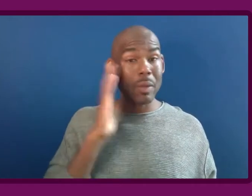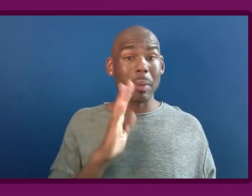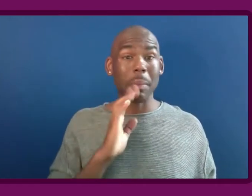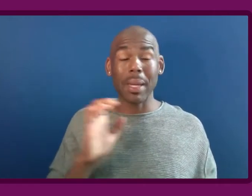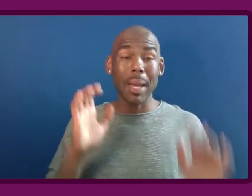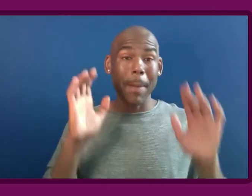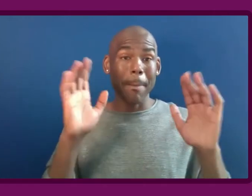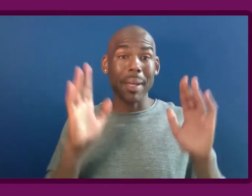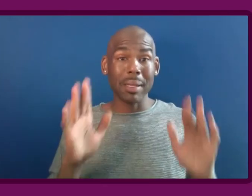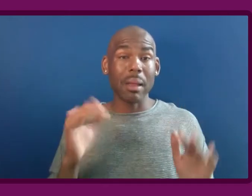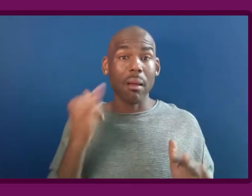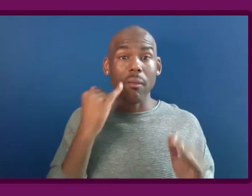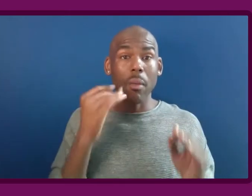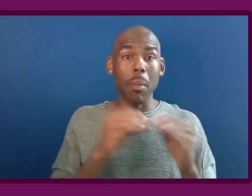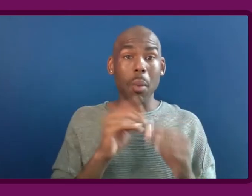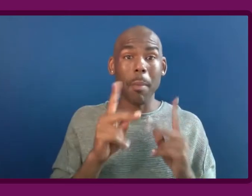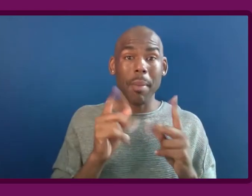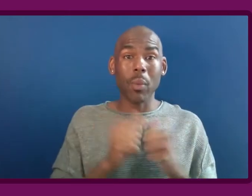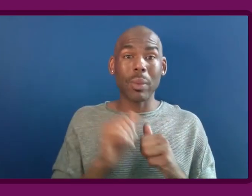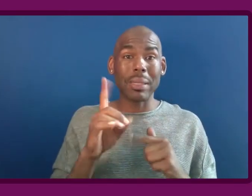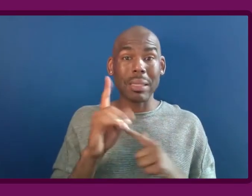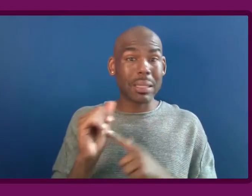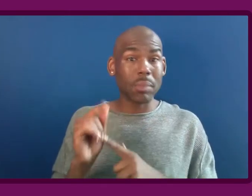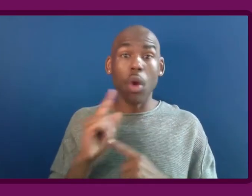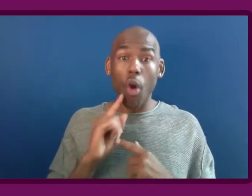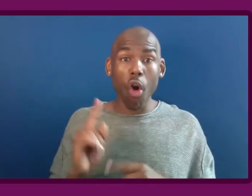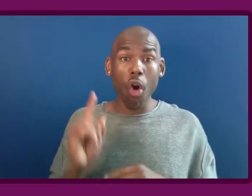It would be amazing if there would be more people with disabilities as consultants,